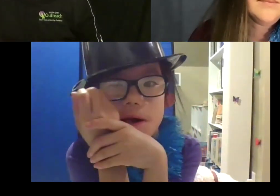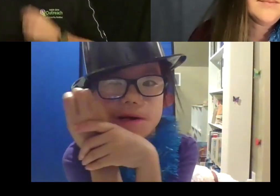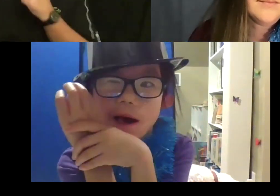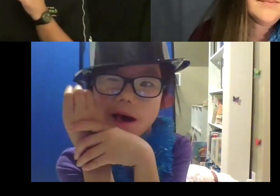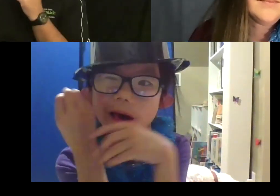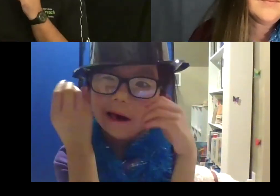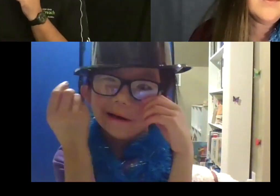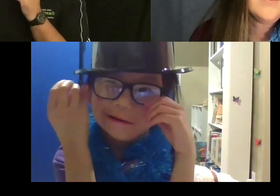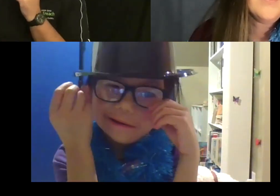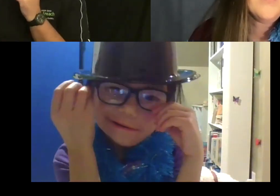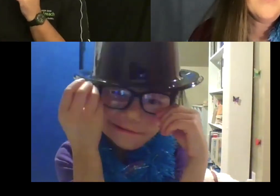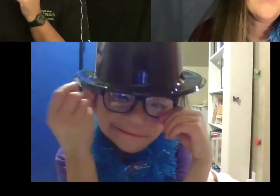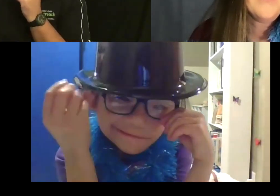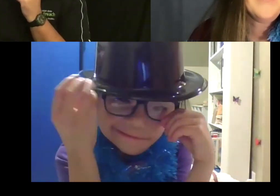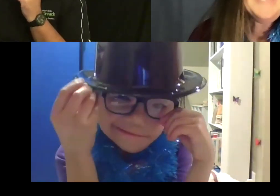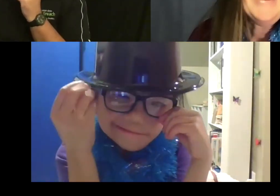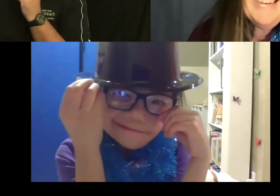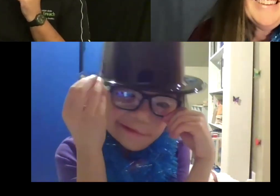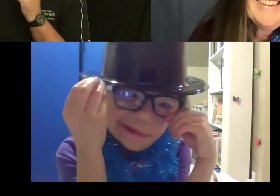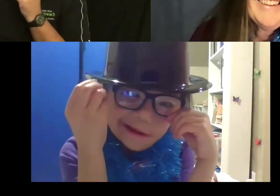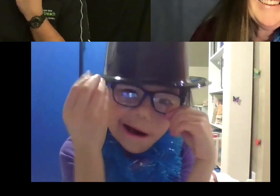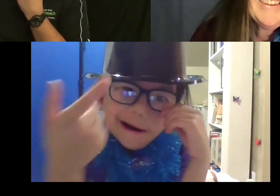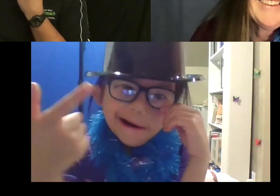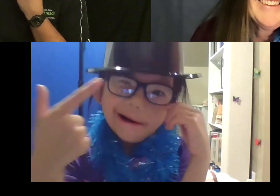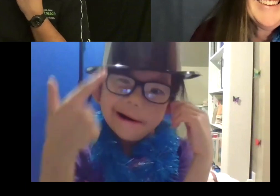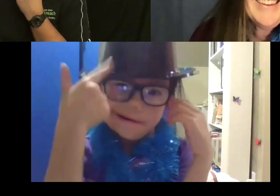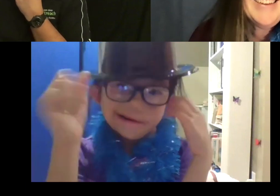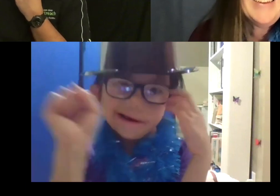Marian: Oh, my favorite? I'm going to have to think about this.